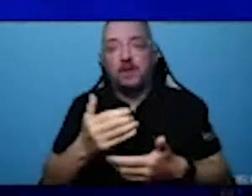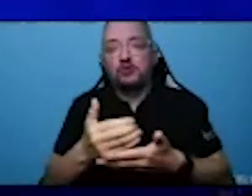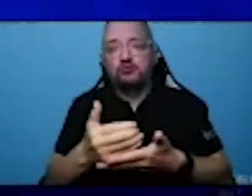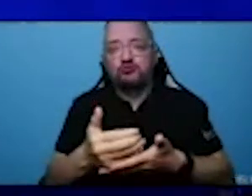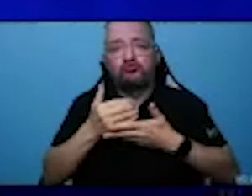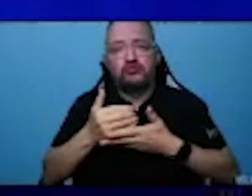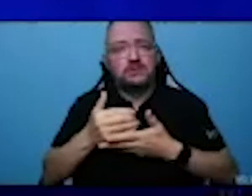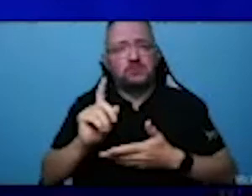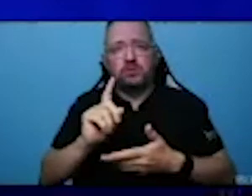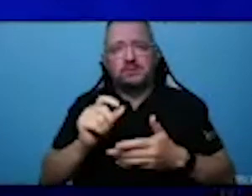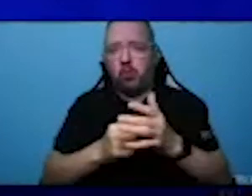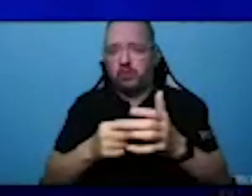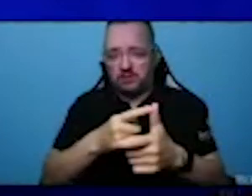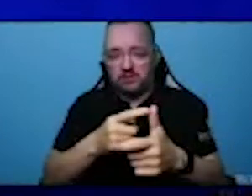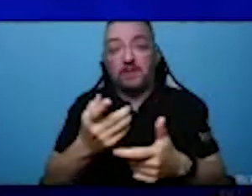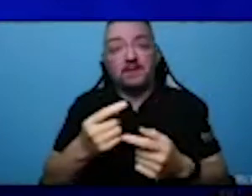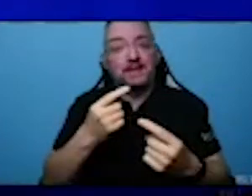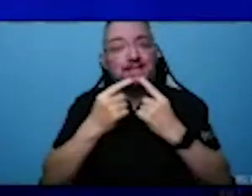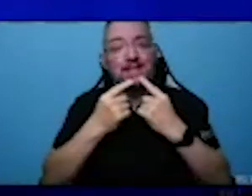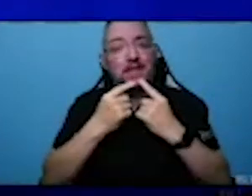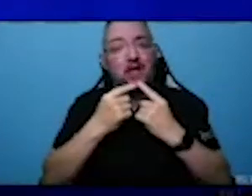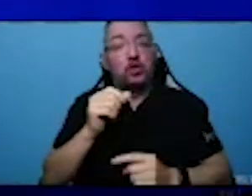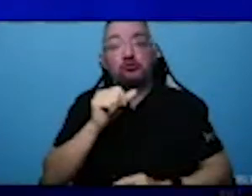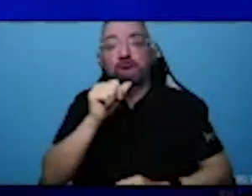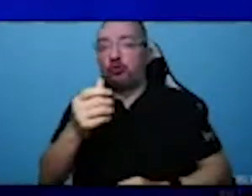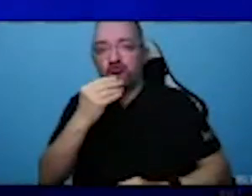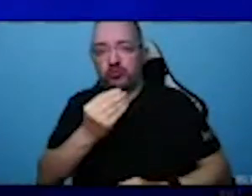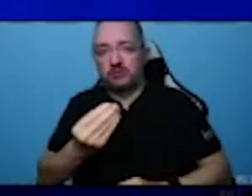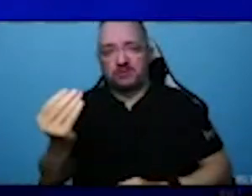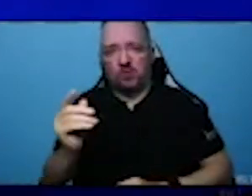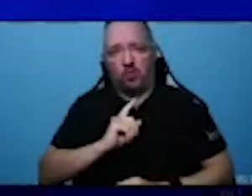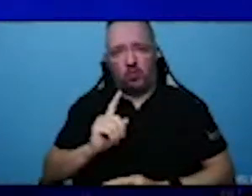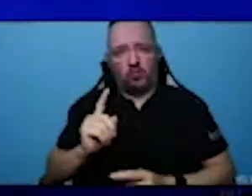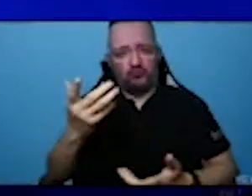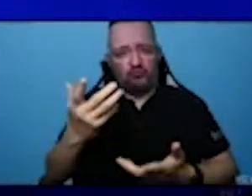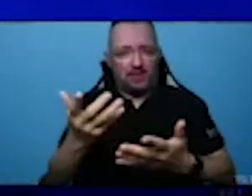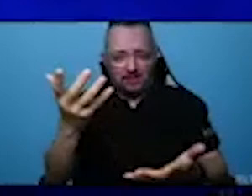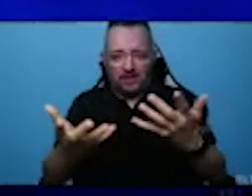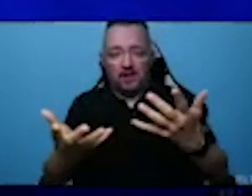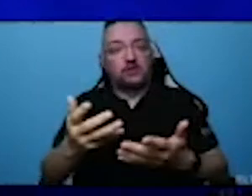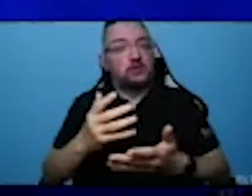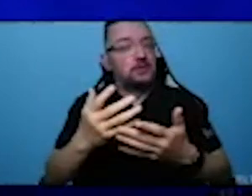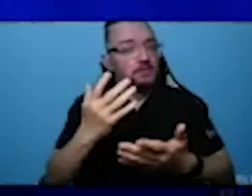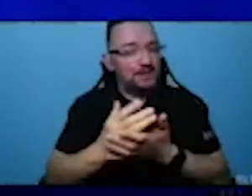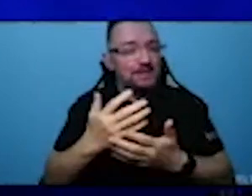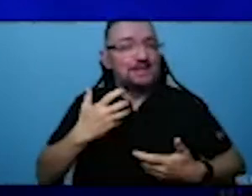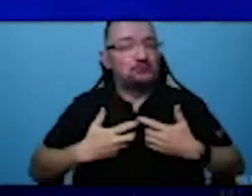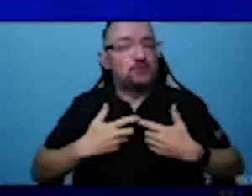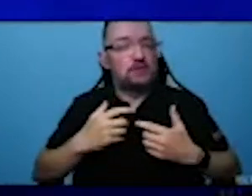the data is not going to be used for. So there were some real, really interesting issues around privacy and around ethics relating to data.